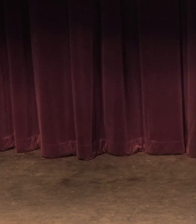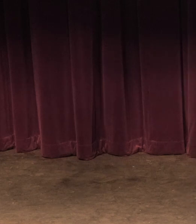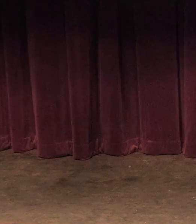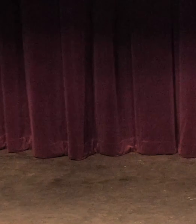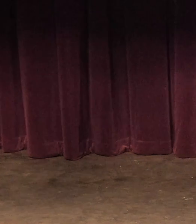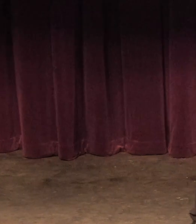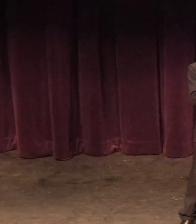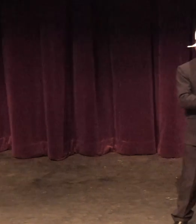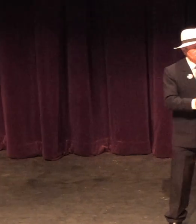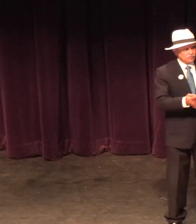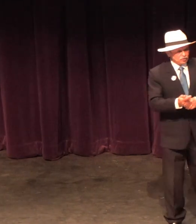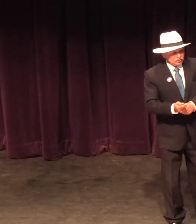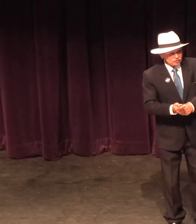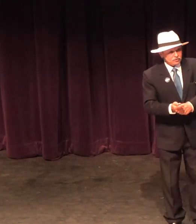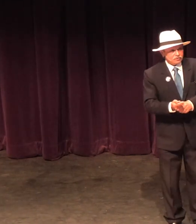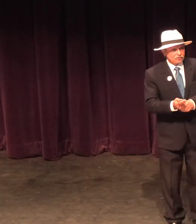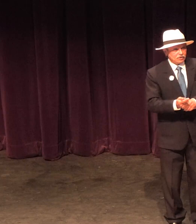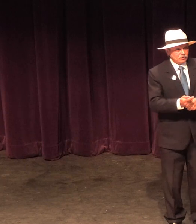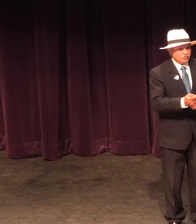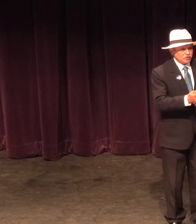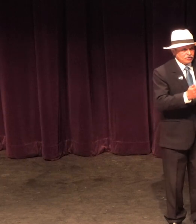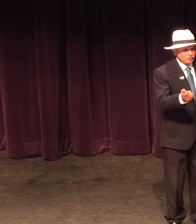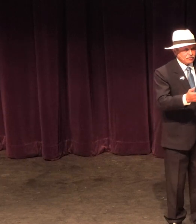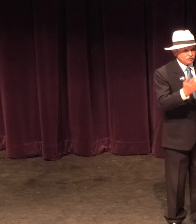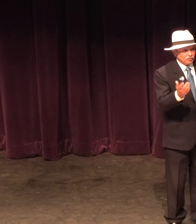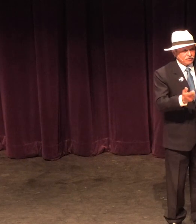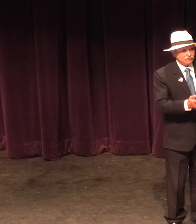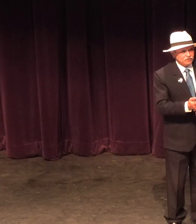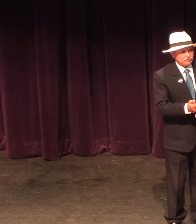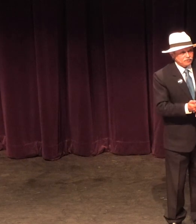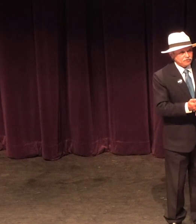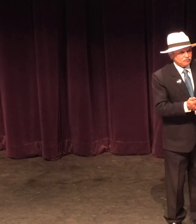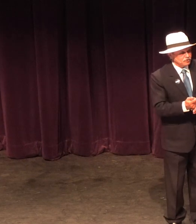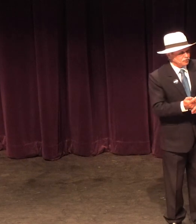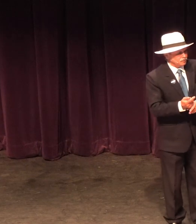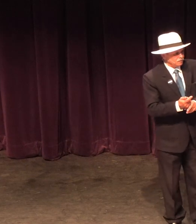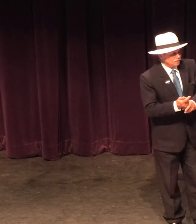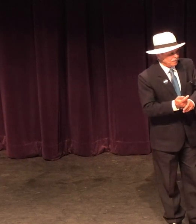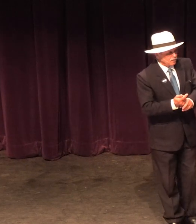things that you have complained about. If you complain, goes in a black hole. We will improve that process and you